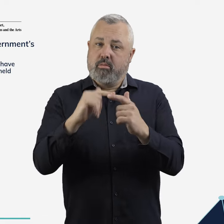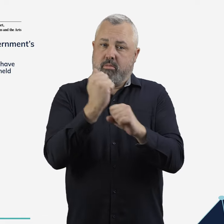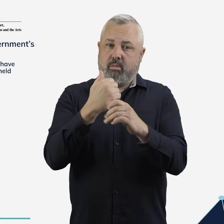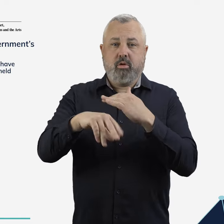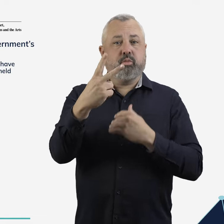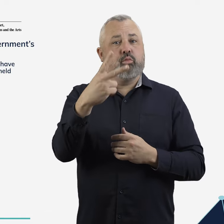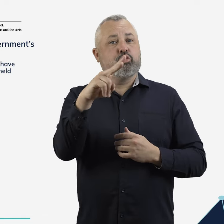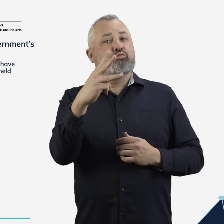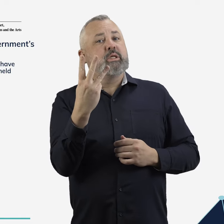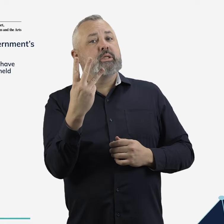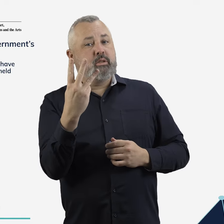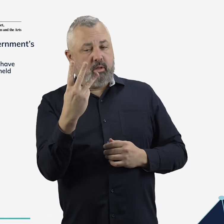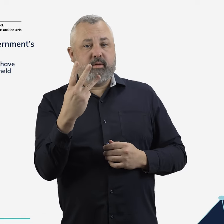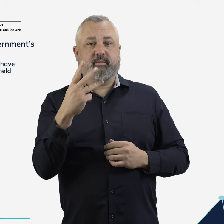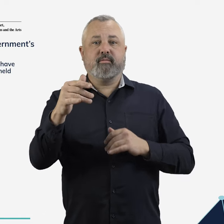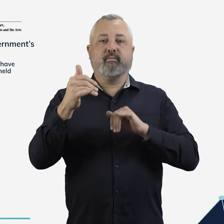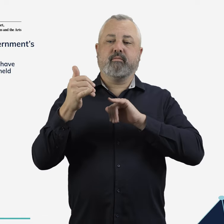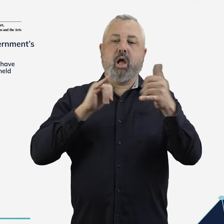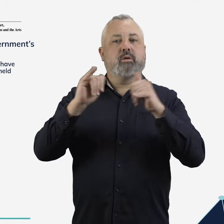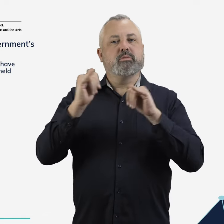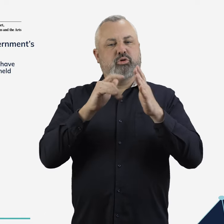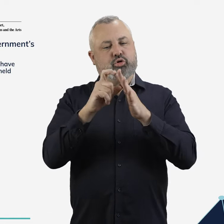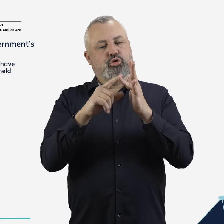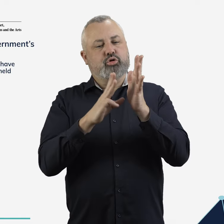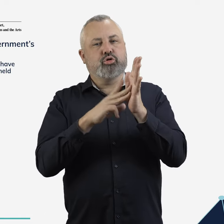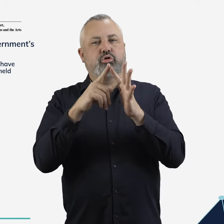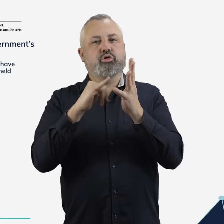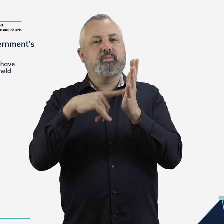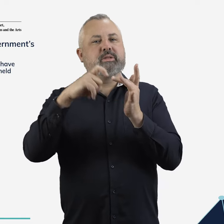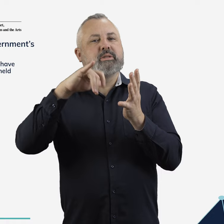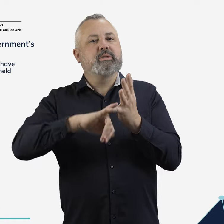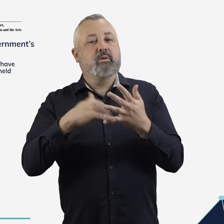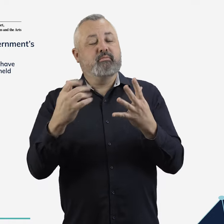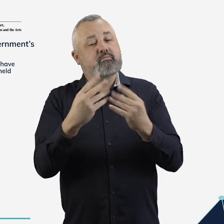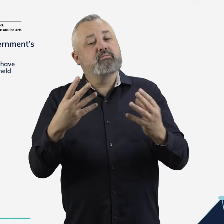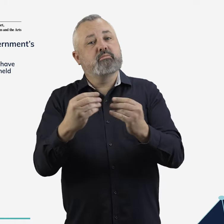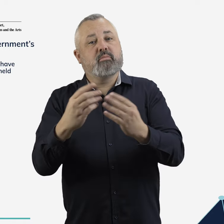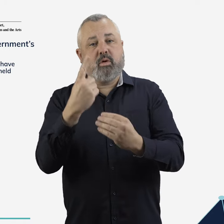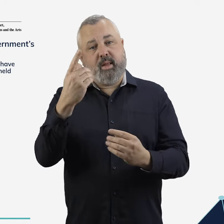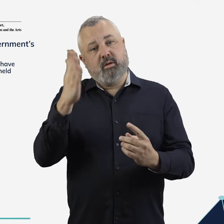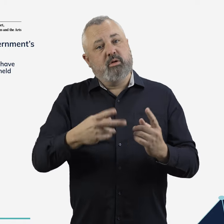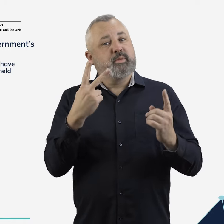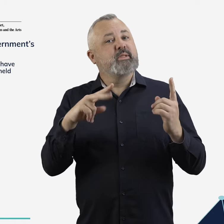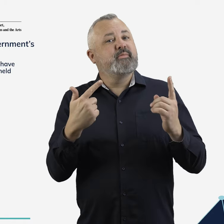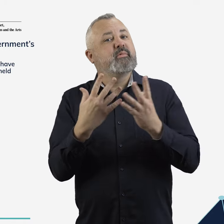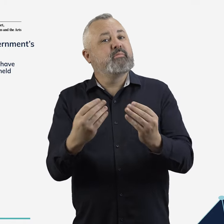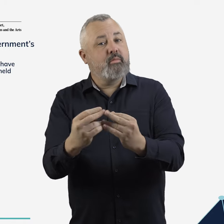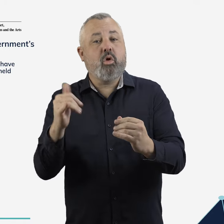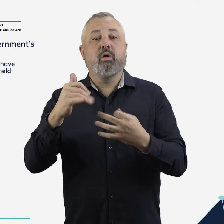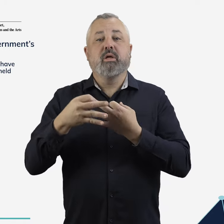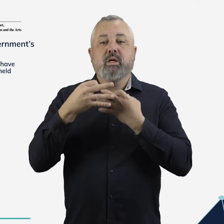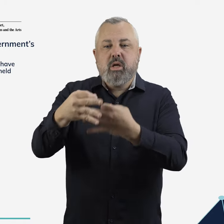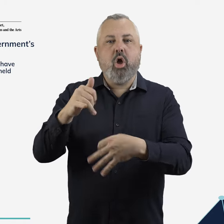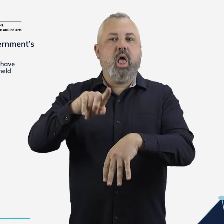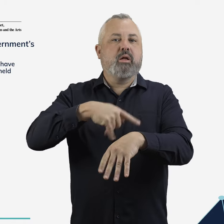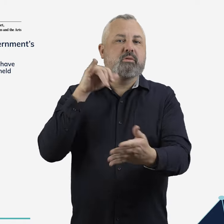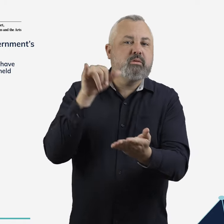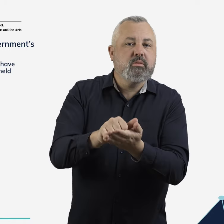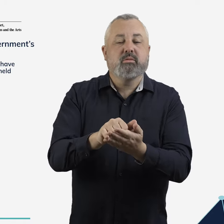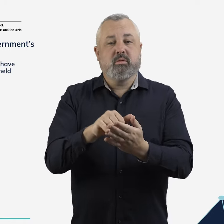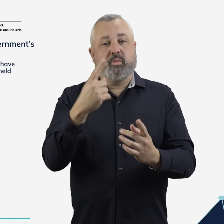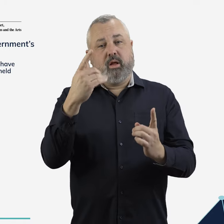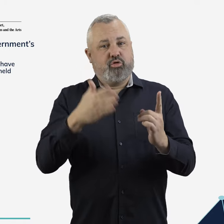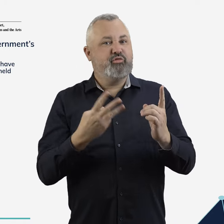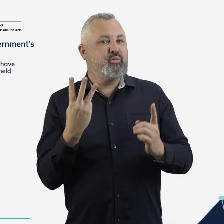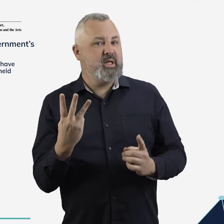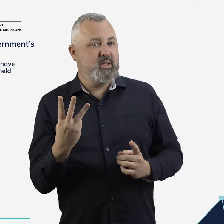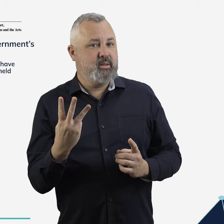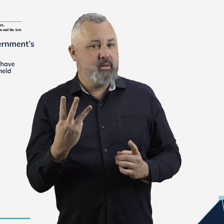In 2023, one in every 27 domestic flights were cancelled and almost one in 3 were delayed arriving.